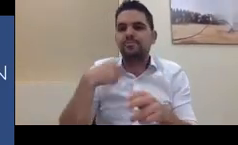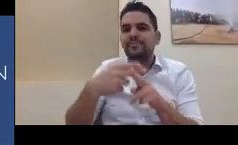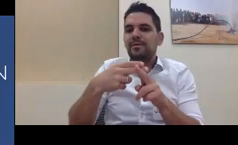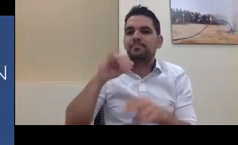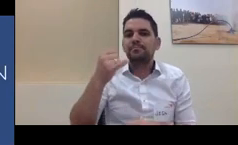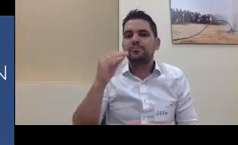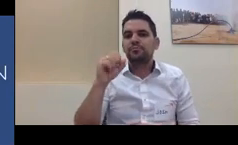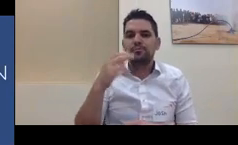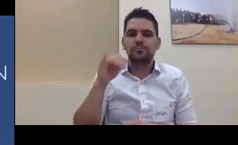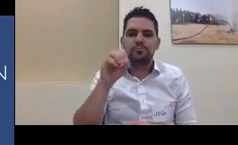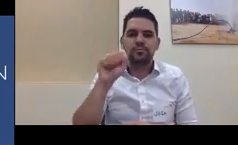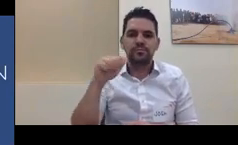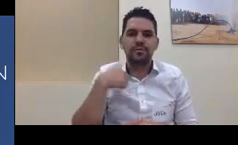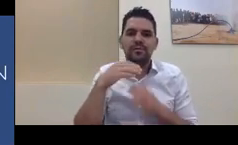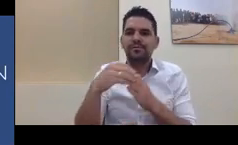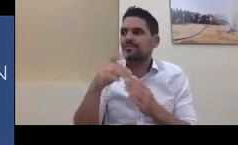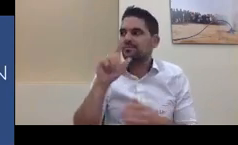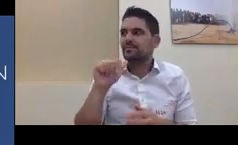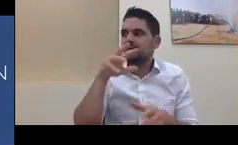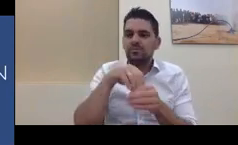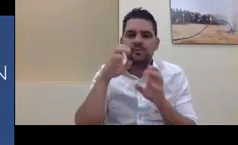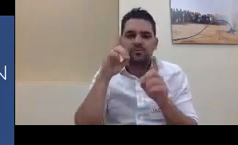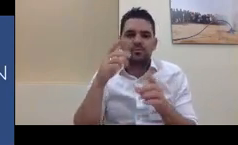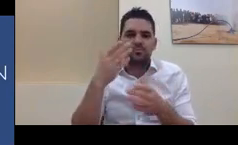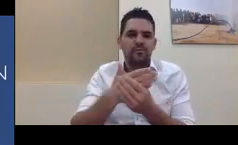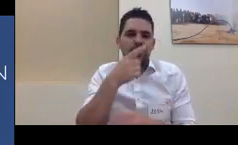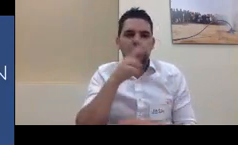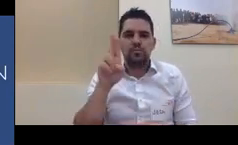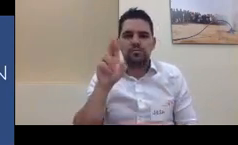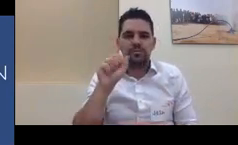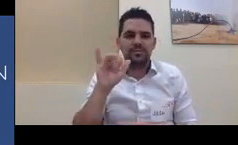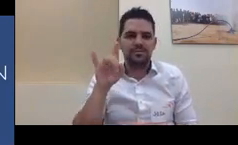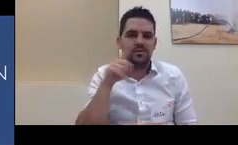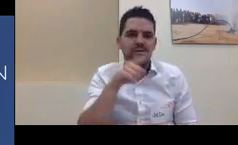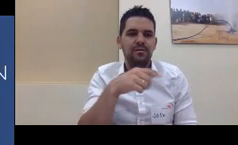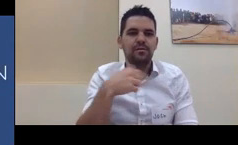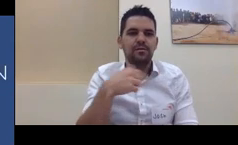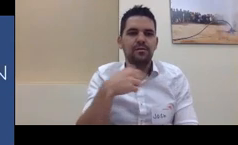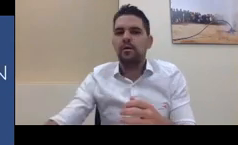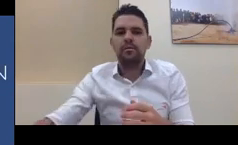Hi everybody, my name is Josh Josa. I lead the disability inclusive education portfolio at USAID.